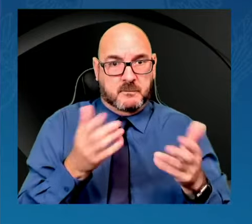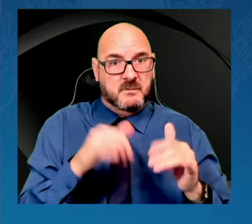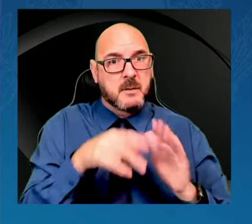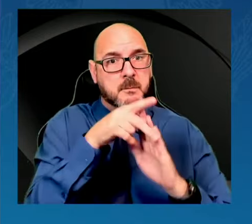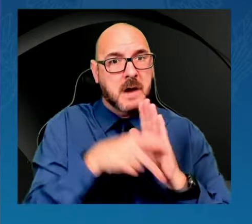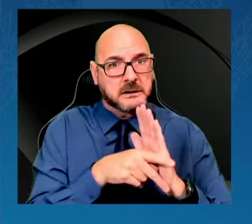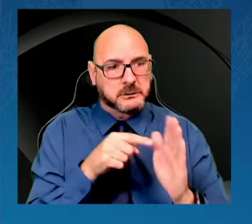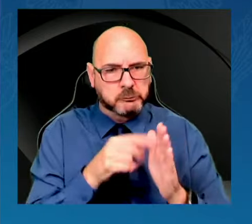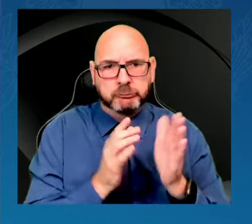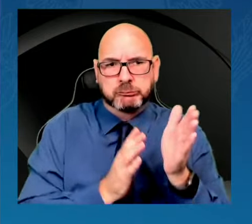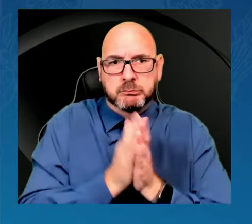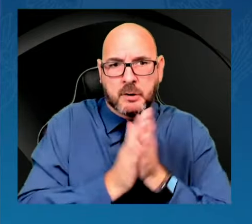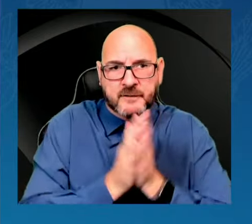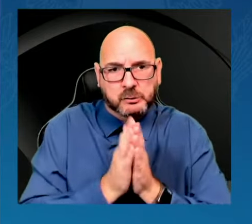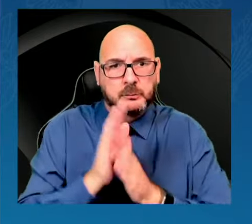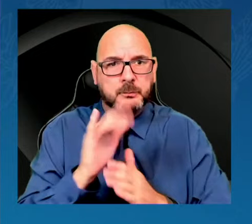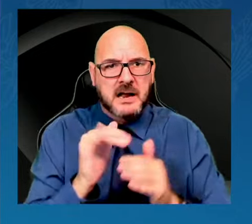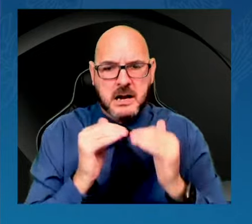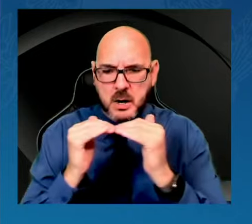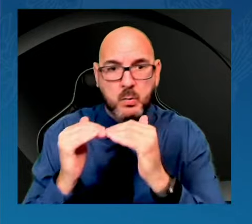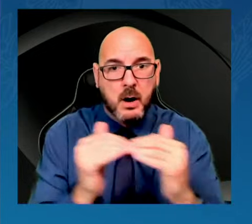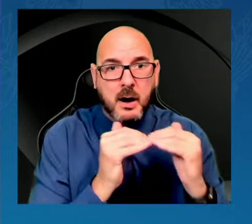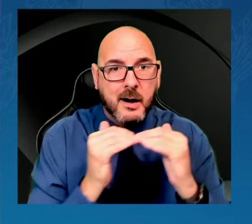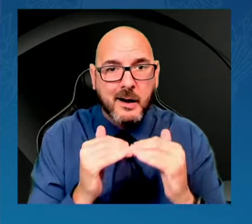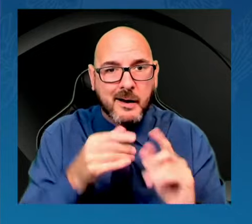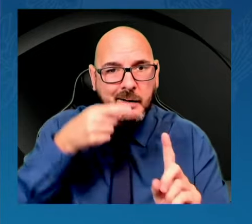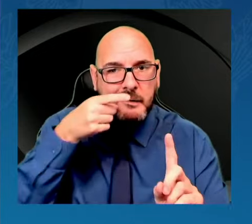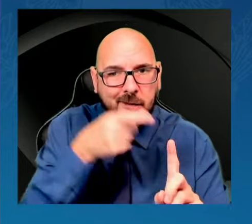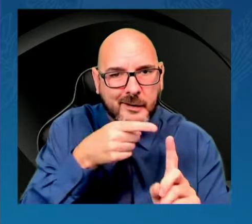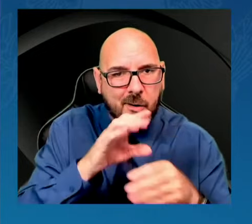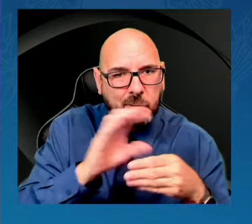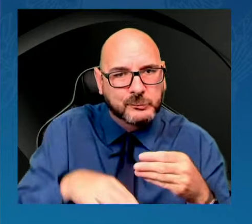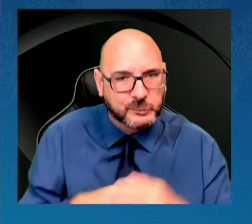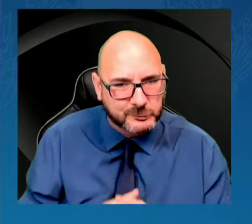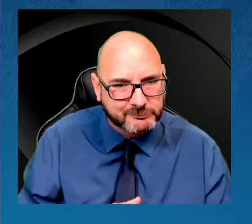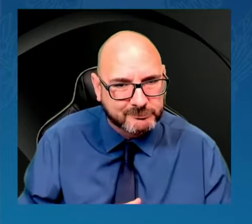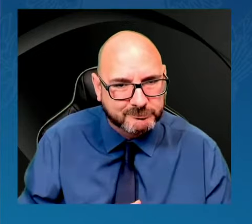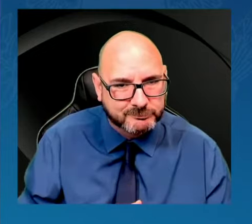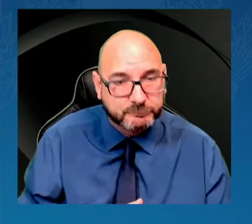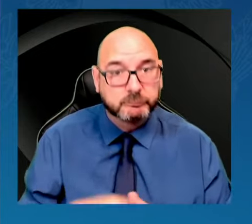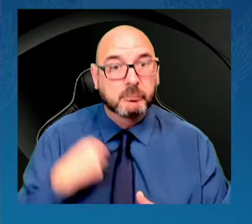And when I was elected District Attorney of San Francisco in 2003,